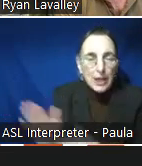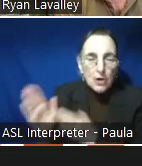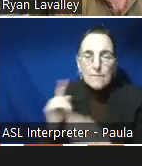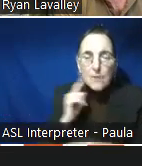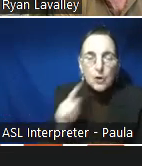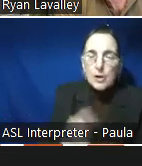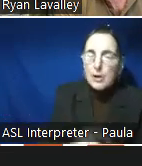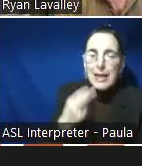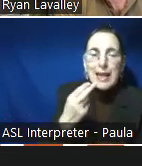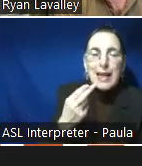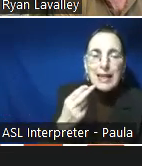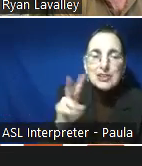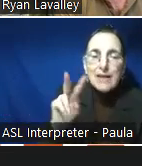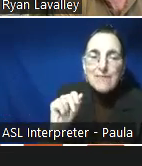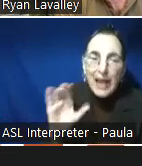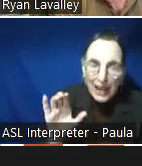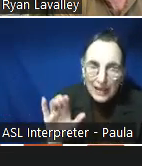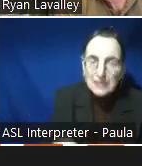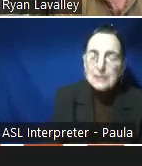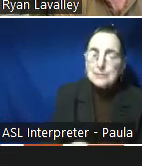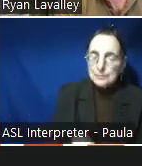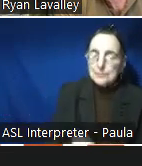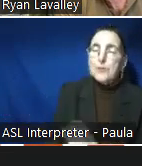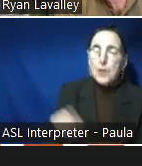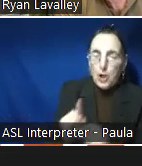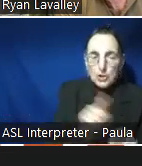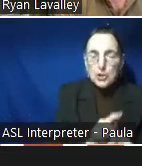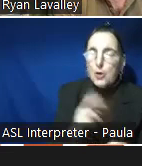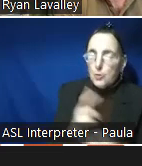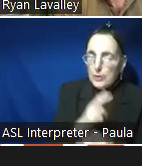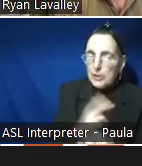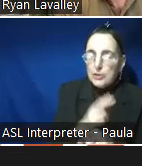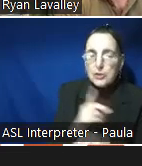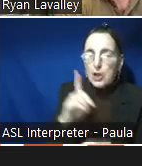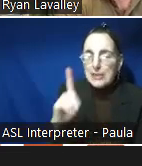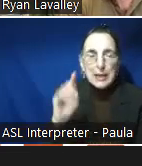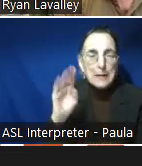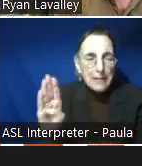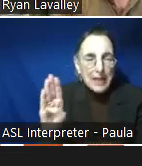We use a database to inspire engagement and for some of our partners, having access to the